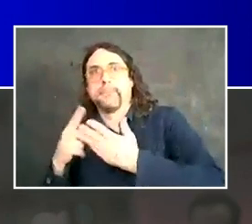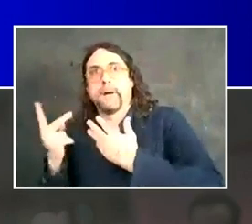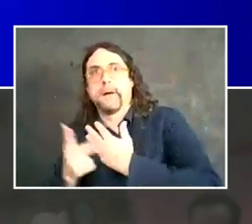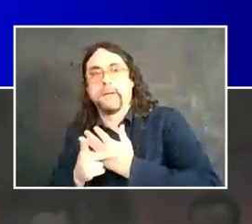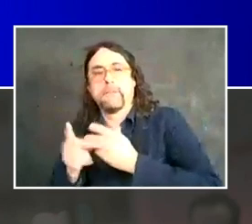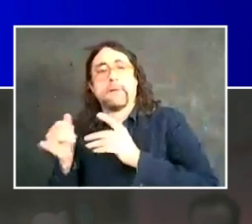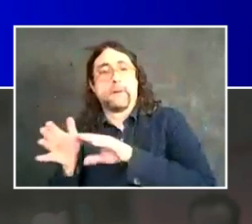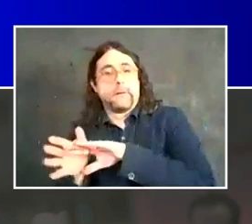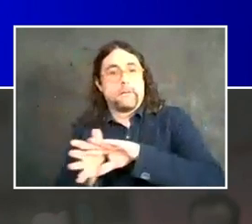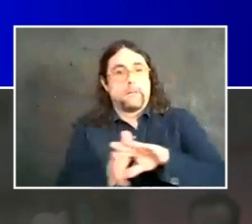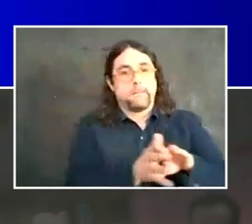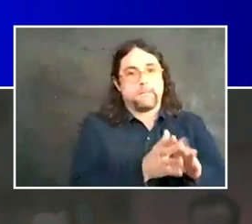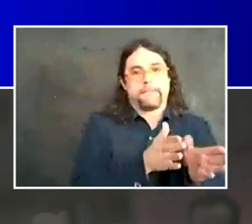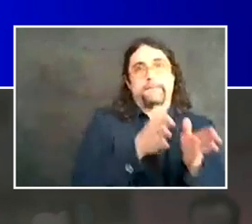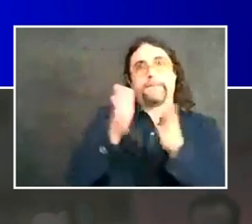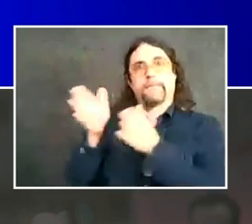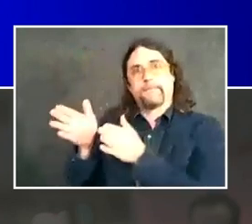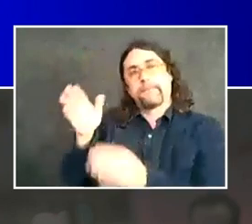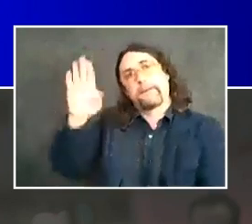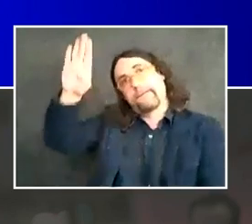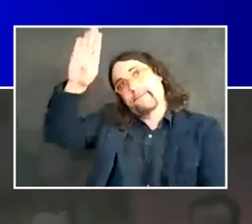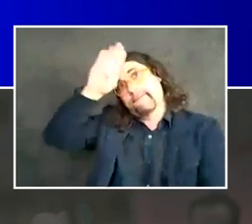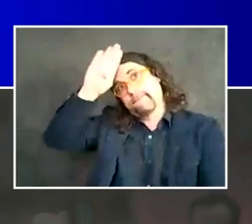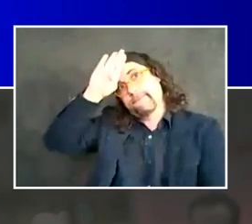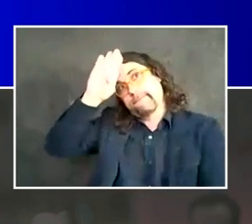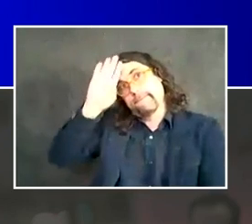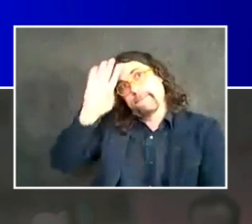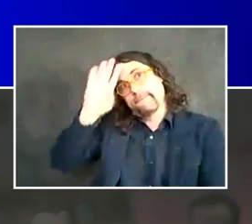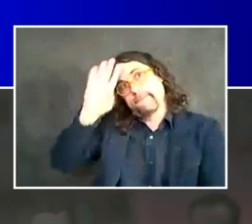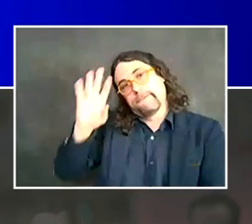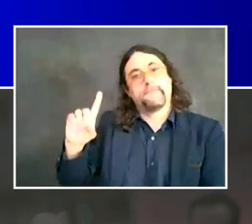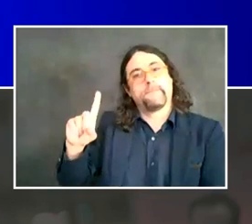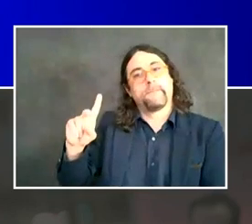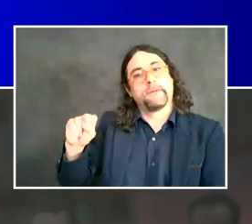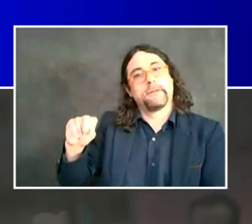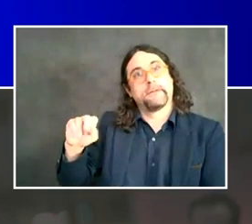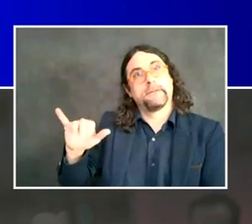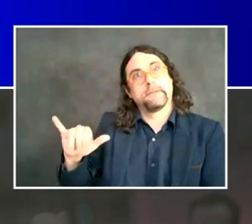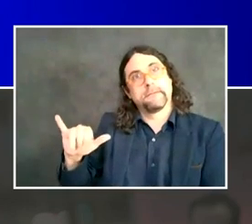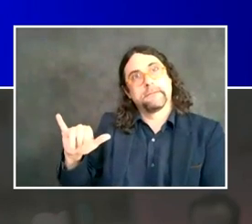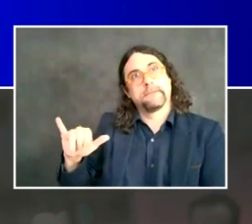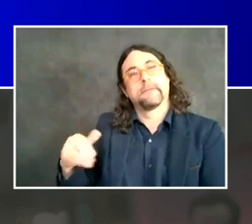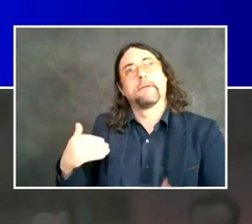A POIGNANT EXAMPLE, A PAINFUL ONE WAS AFTER THE PARKLAND